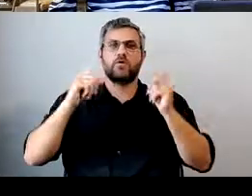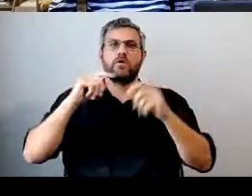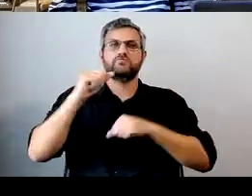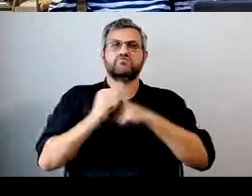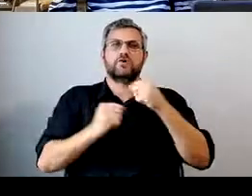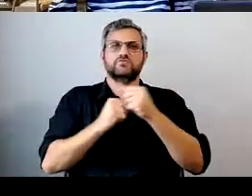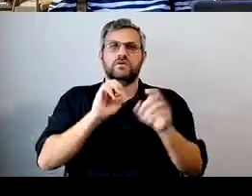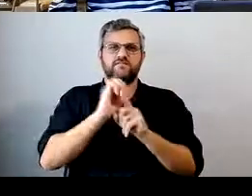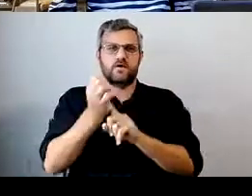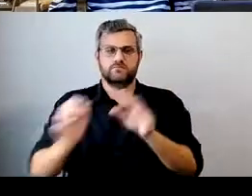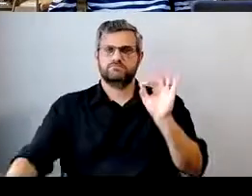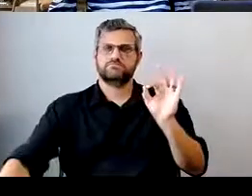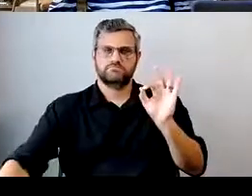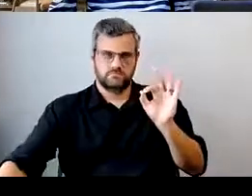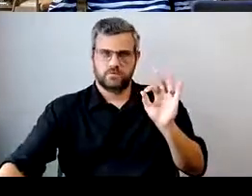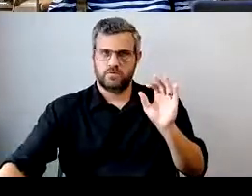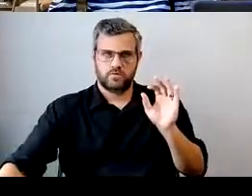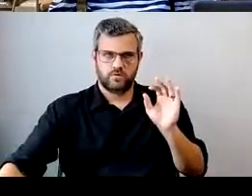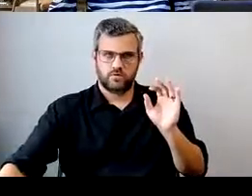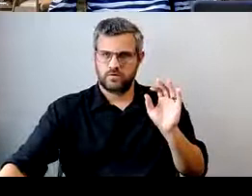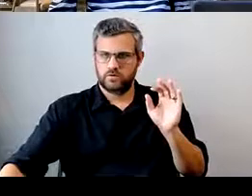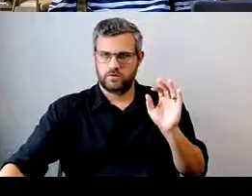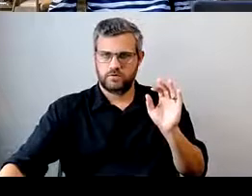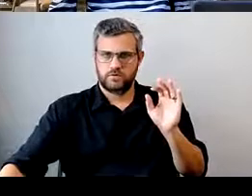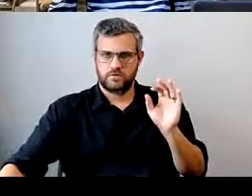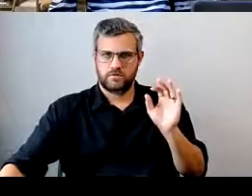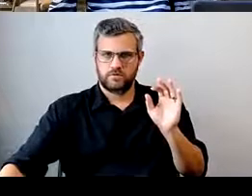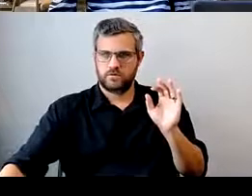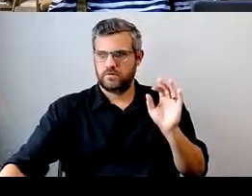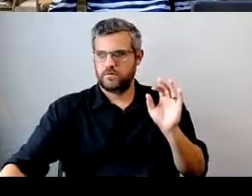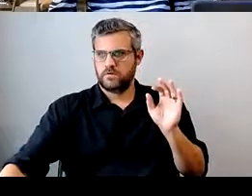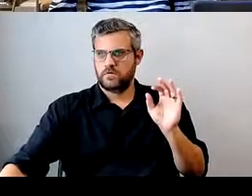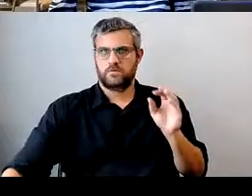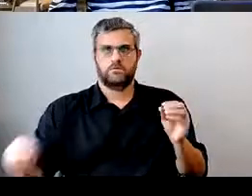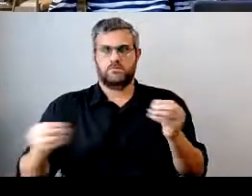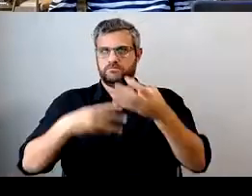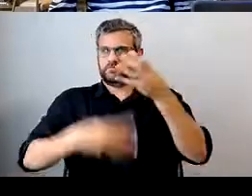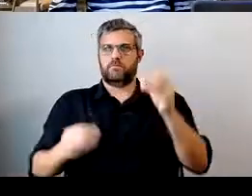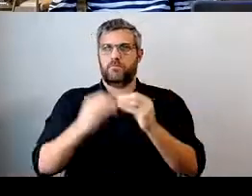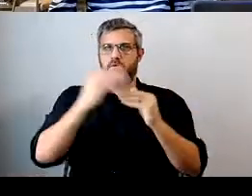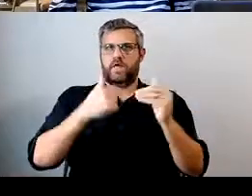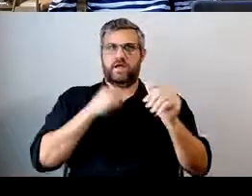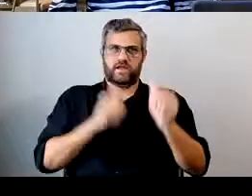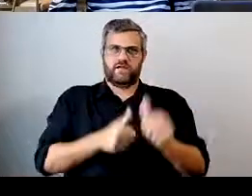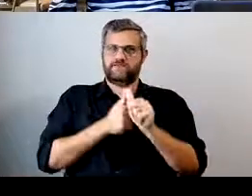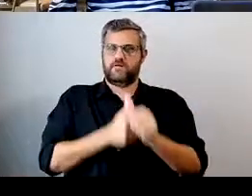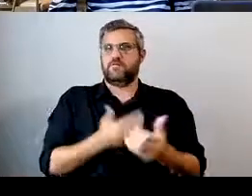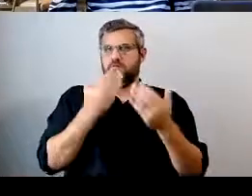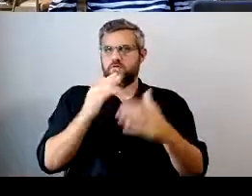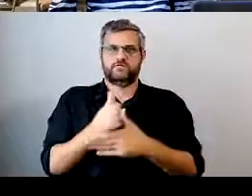There's more than I can keep up with, but thank you for sharing all these and yes, many of the things that you're saying right here,